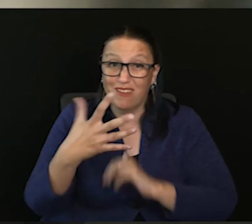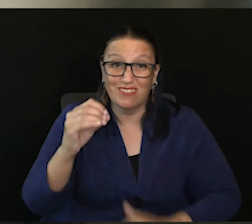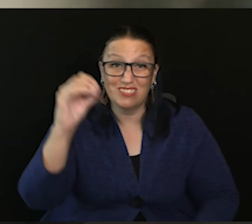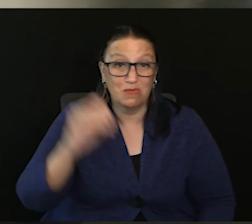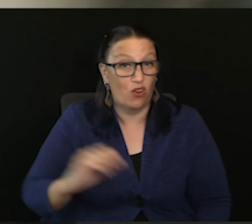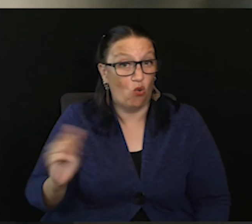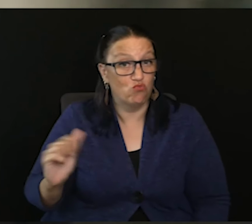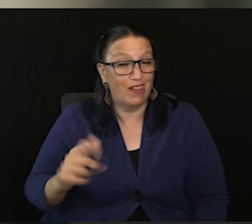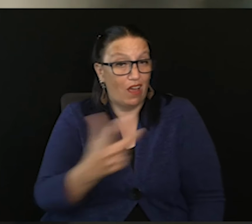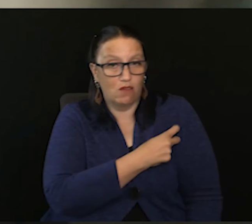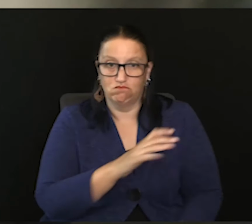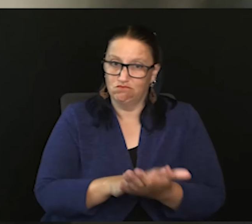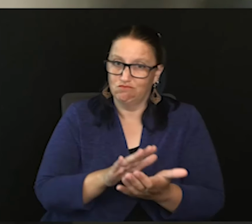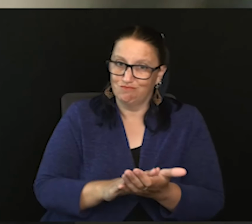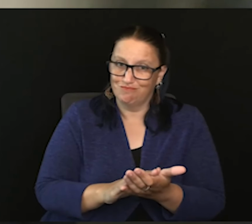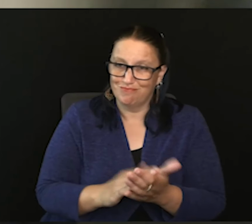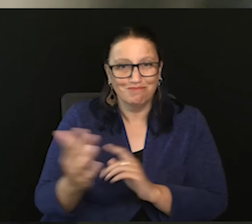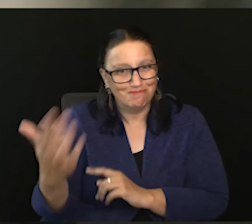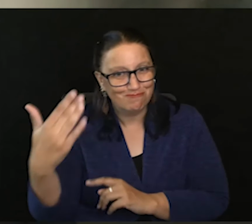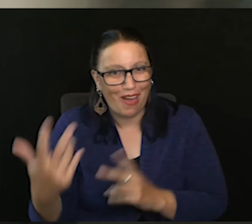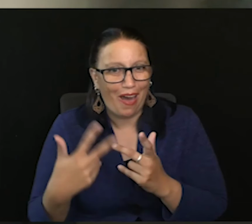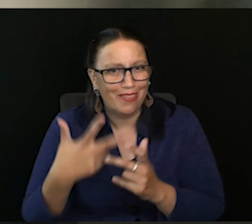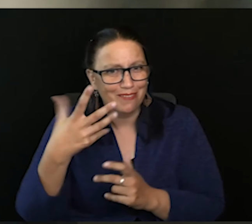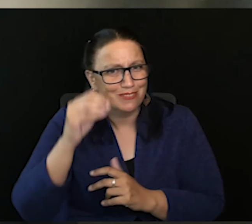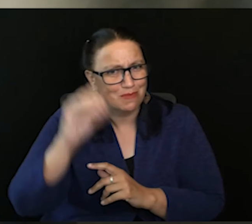And I want to thank all our medical professionals, our vaccinators,